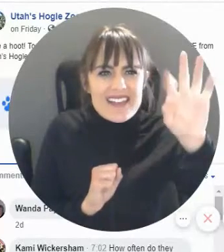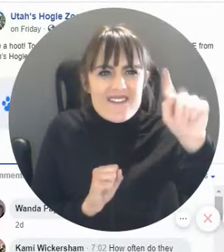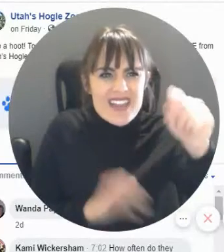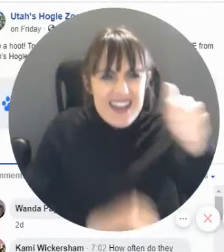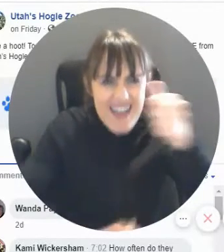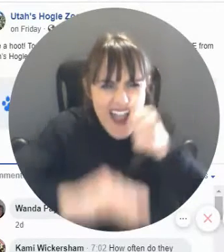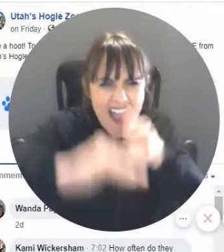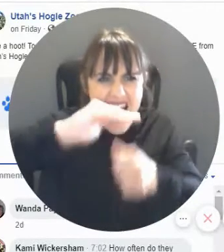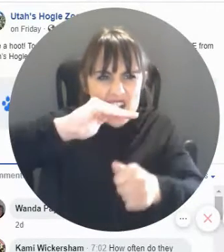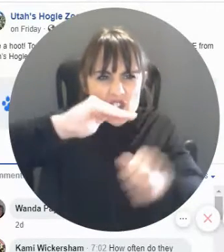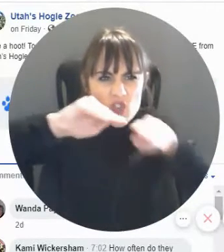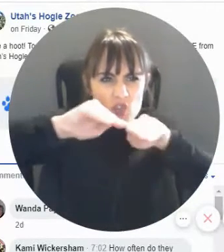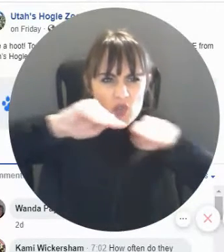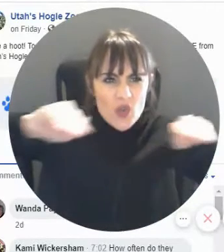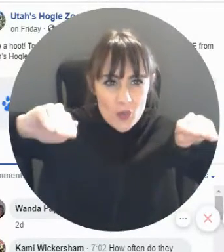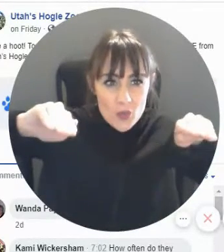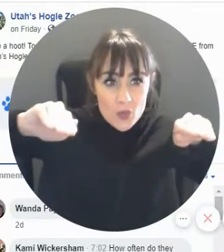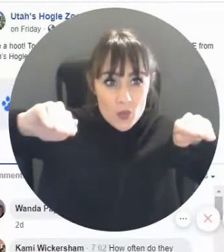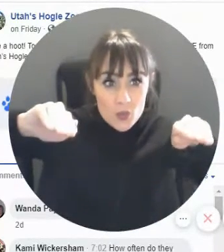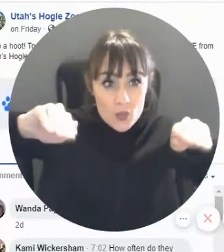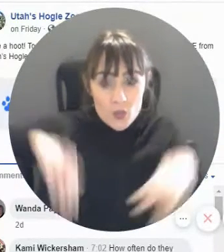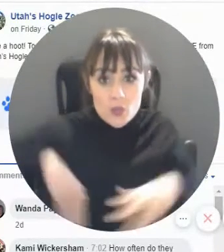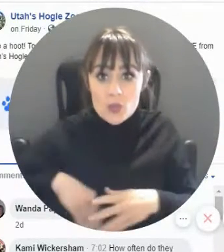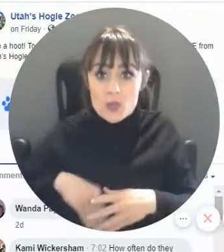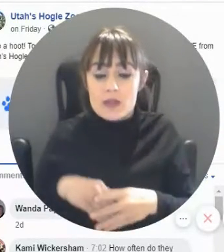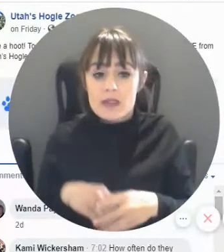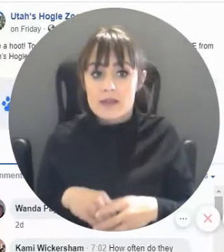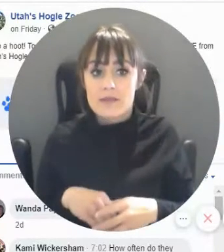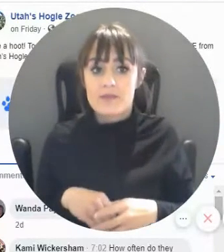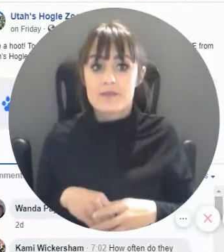So it actually do something called "triangulating", where